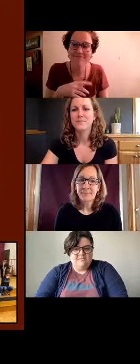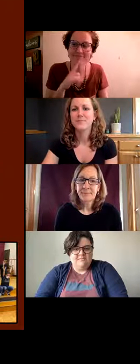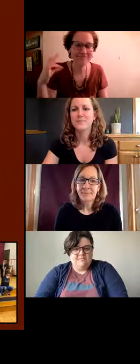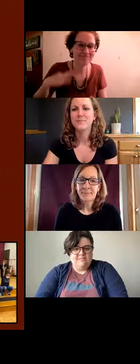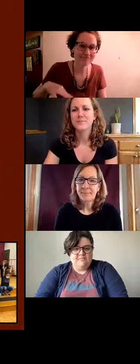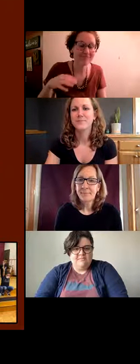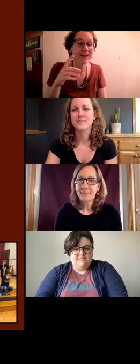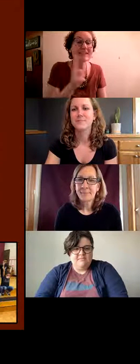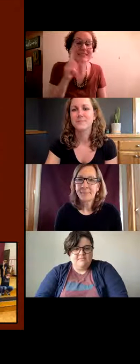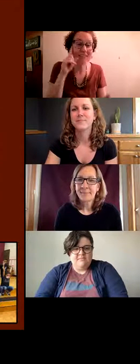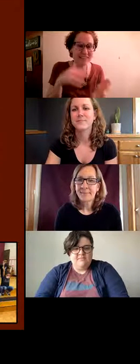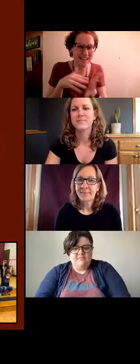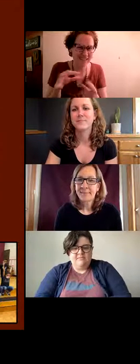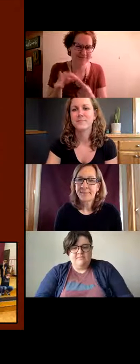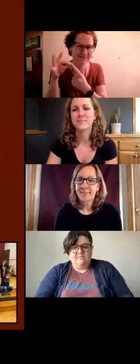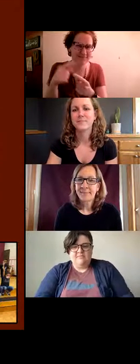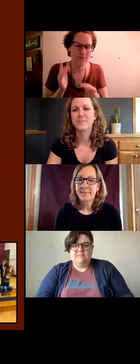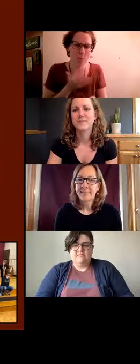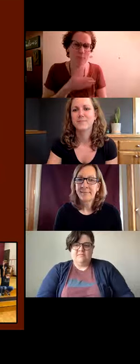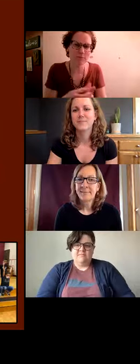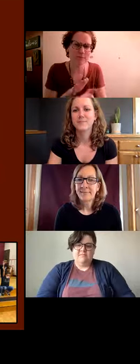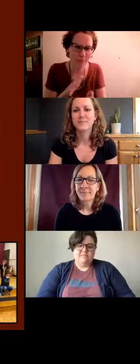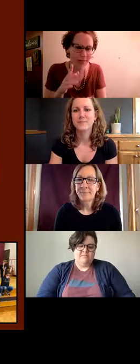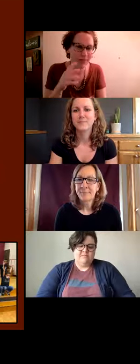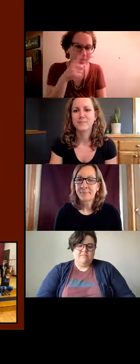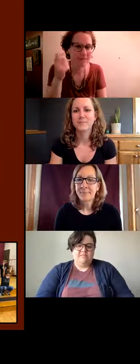technology class. That is great and it really benefits our children.